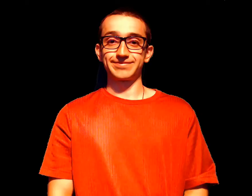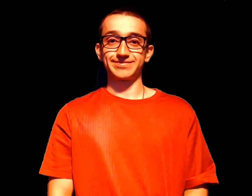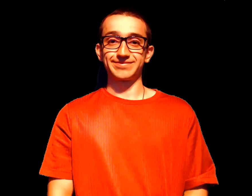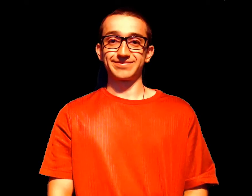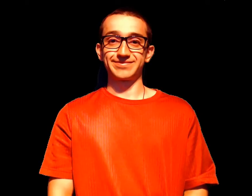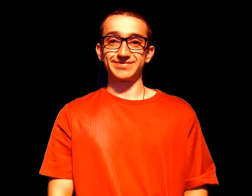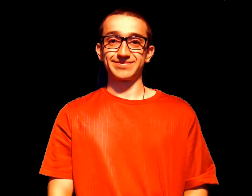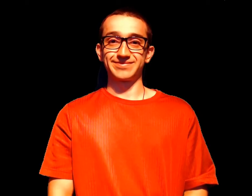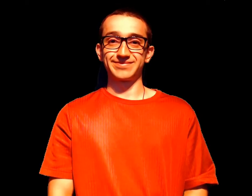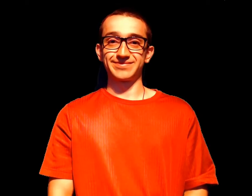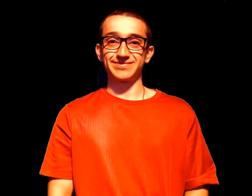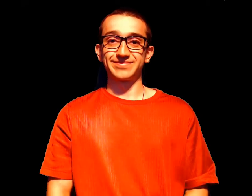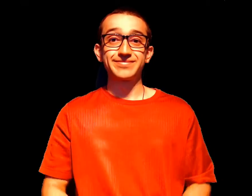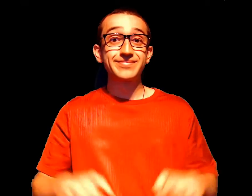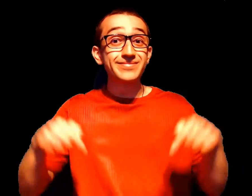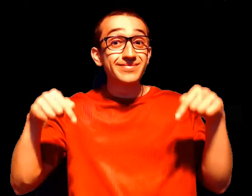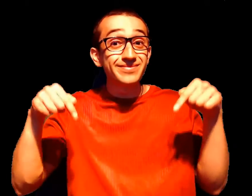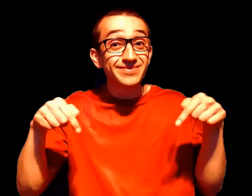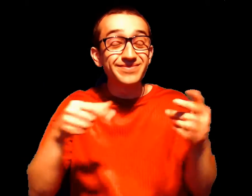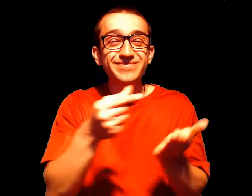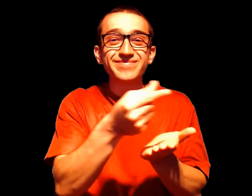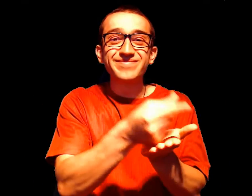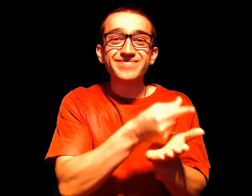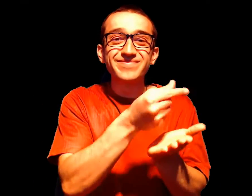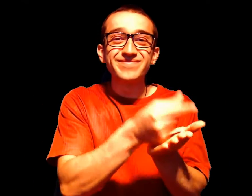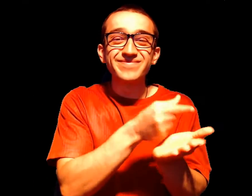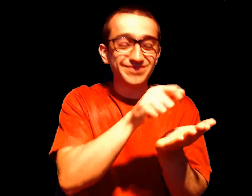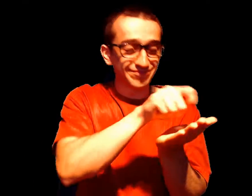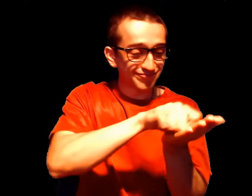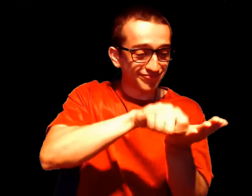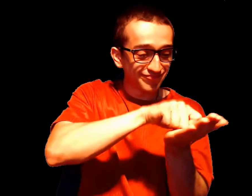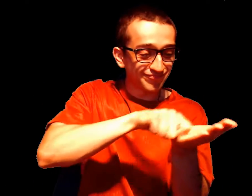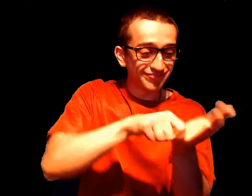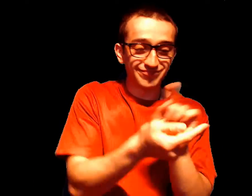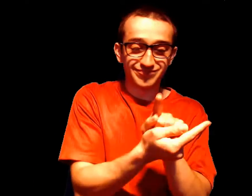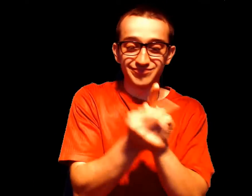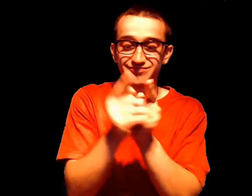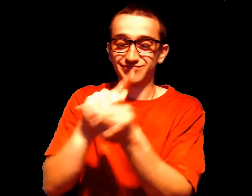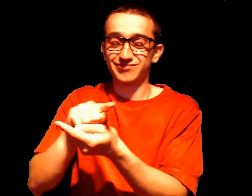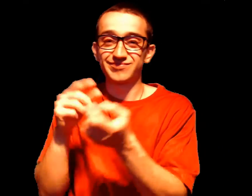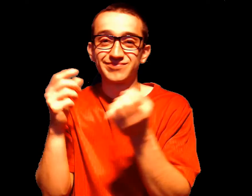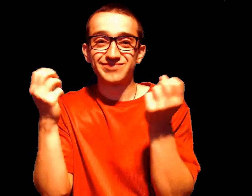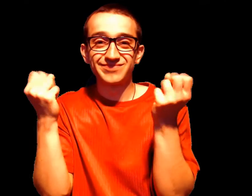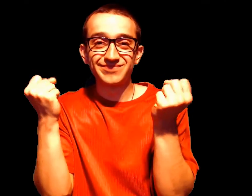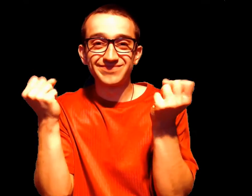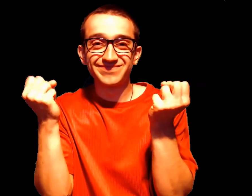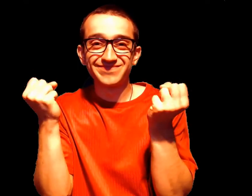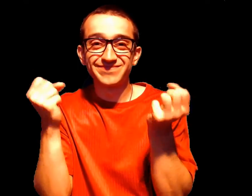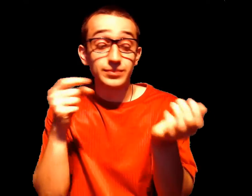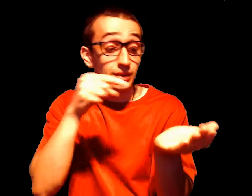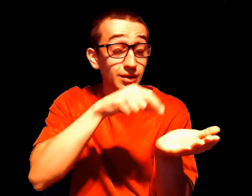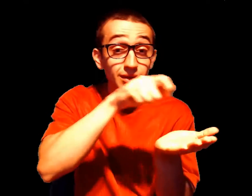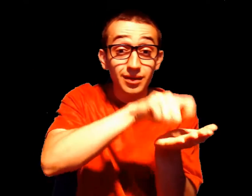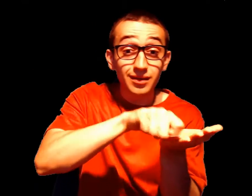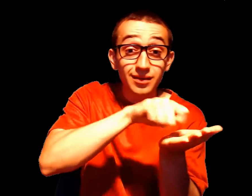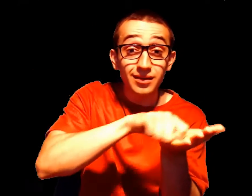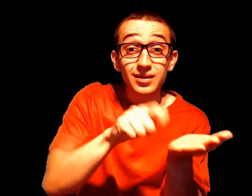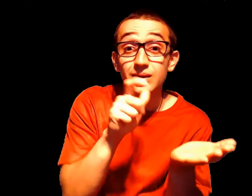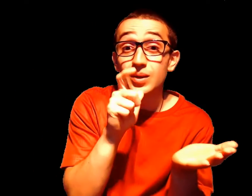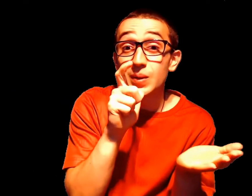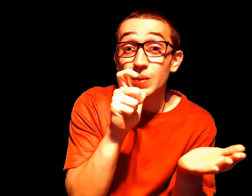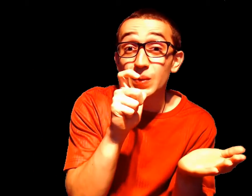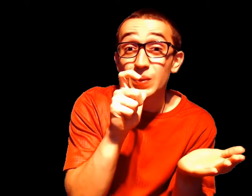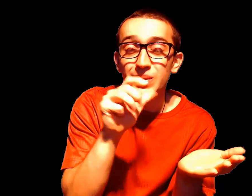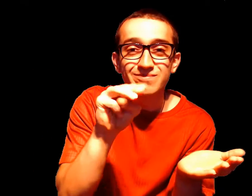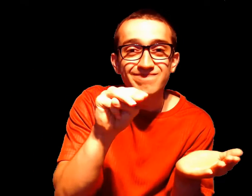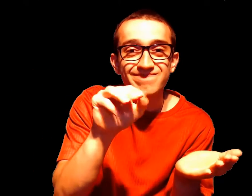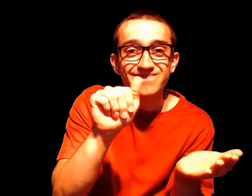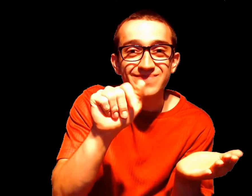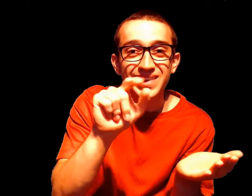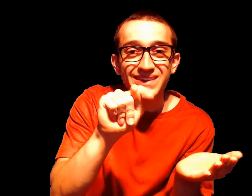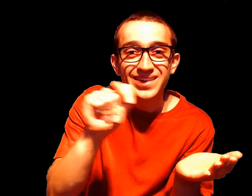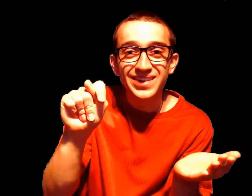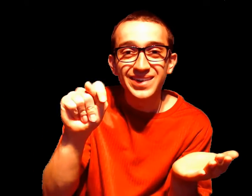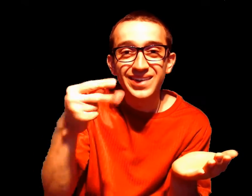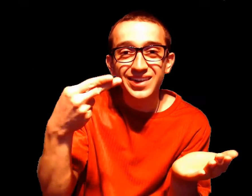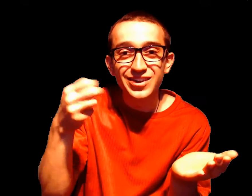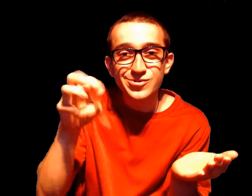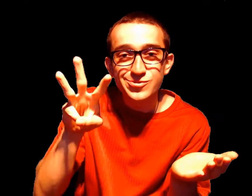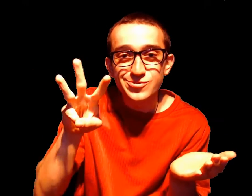A reading from the holy Gospel, according to Matthew.